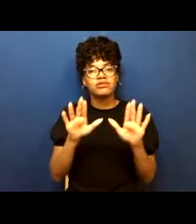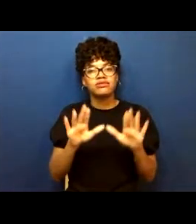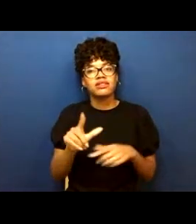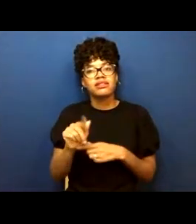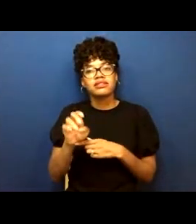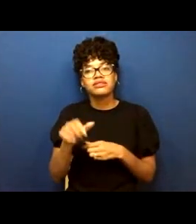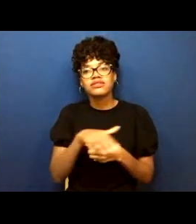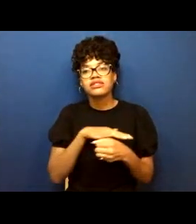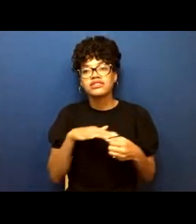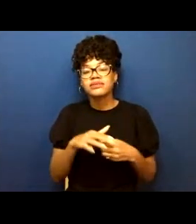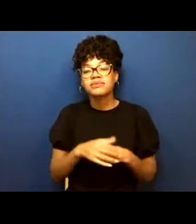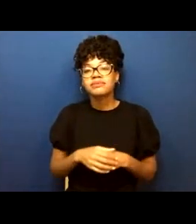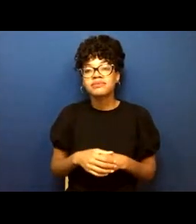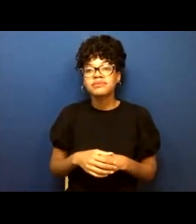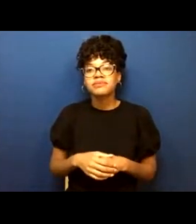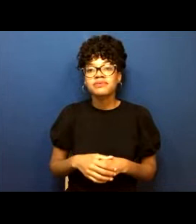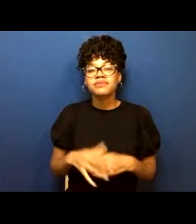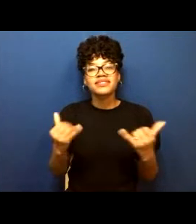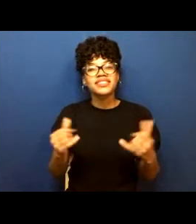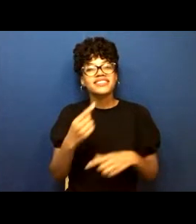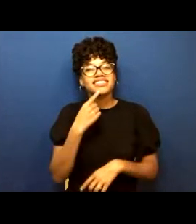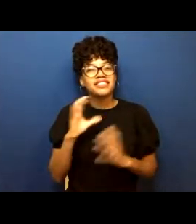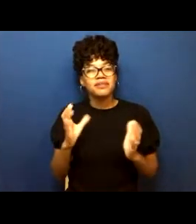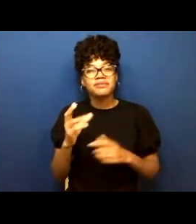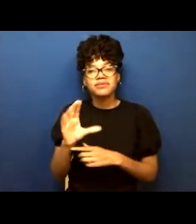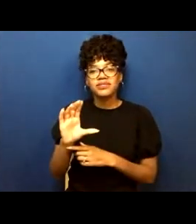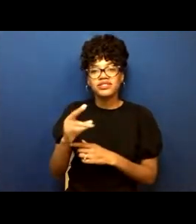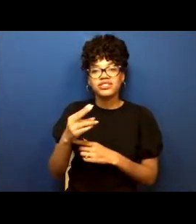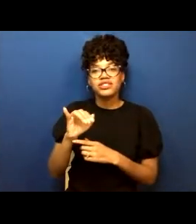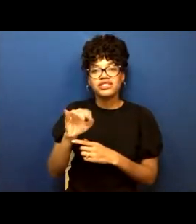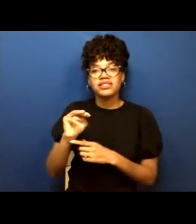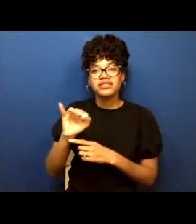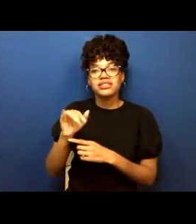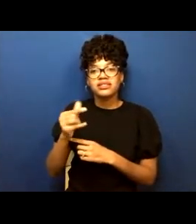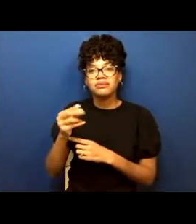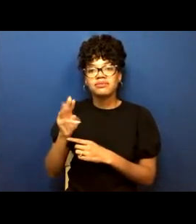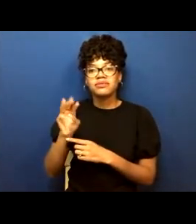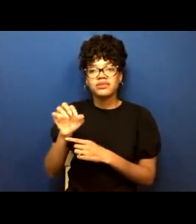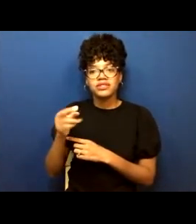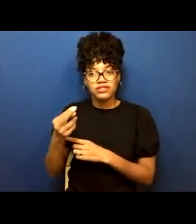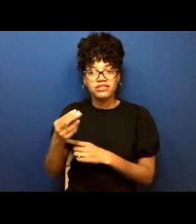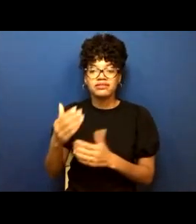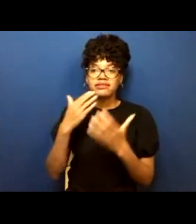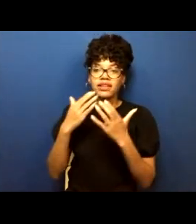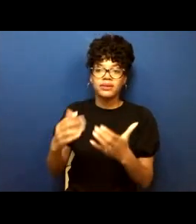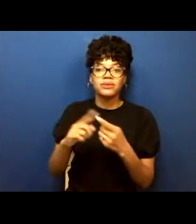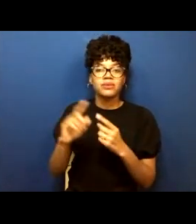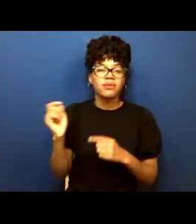So with that I want to say Chi-Miigwech. And thank you to all of the tribal partners that are helping us to do this great work across the Great Lakes.